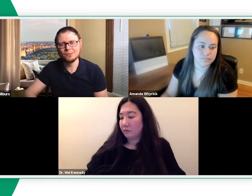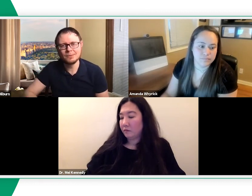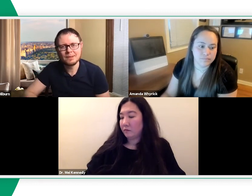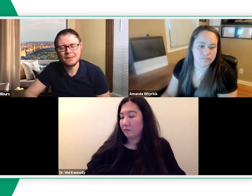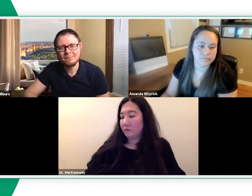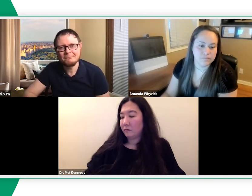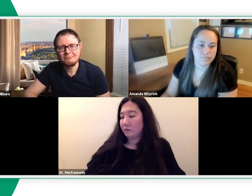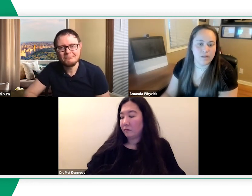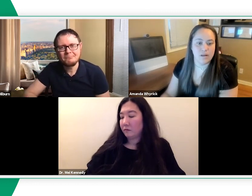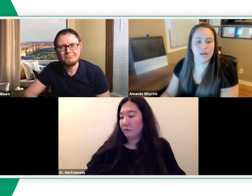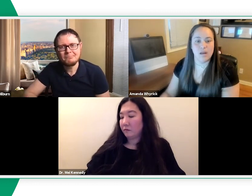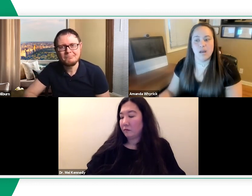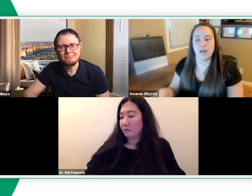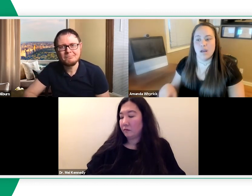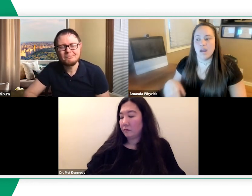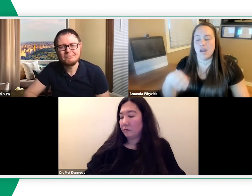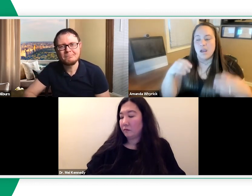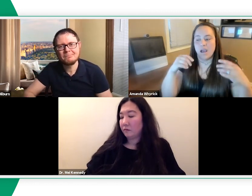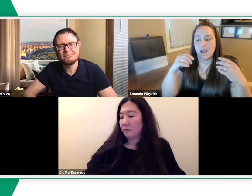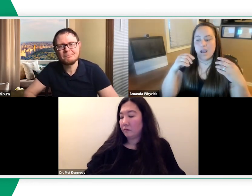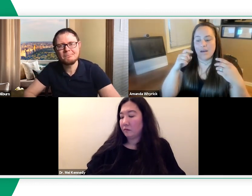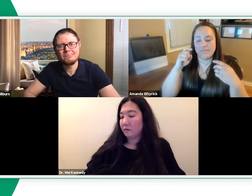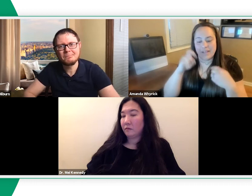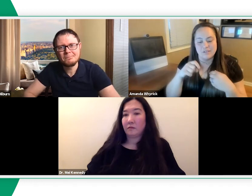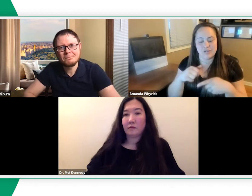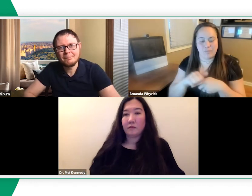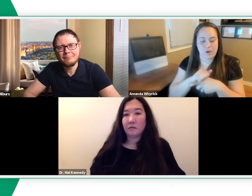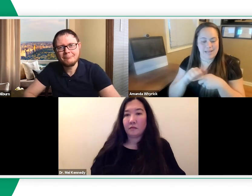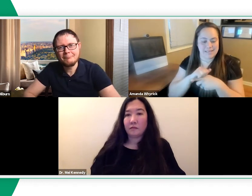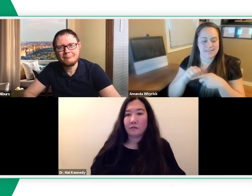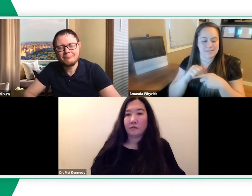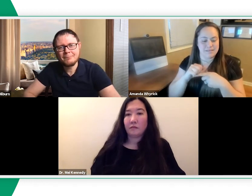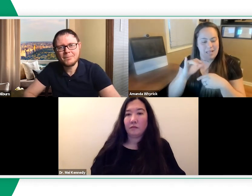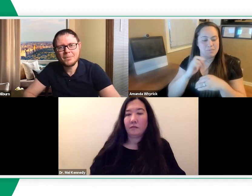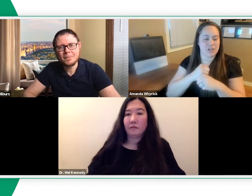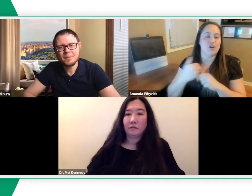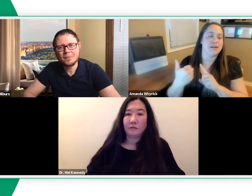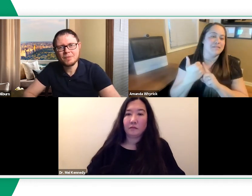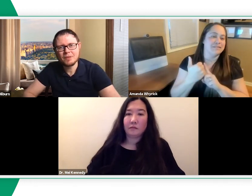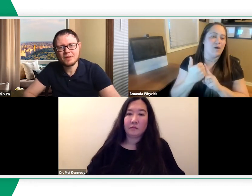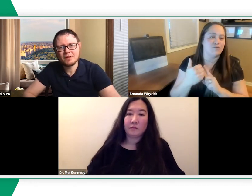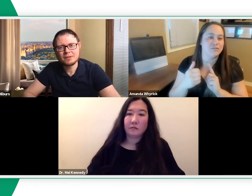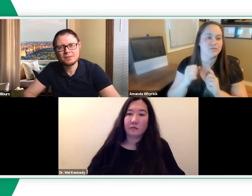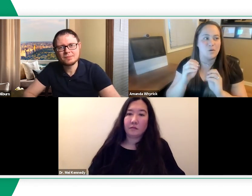know about cybersecurity? >>AMANDA WHYRICK: They should practice cybersecurity themselves, so they can help kids.